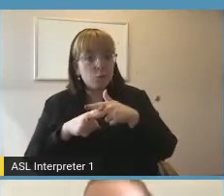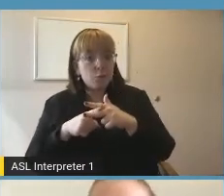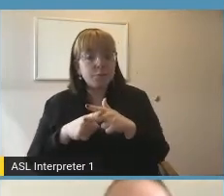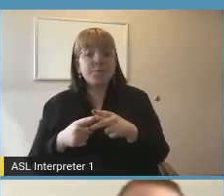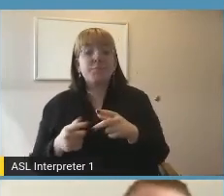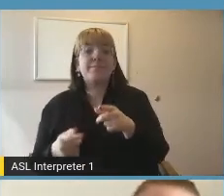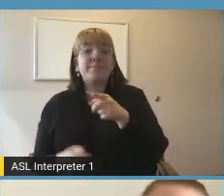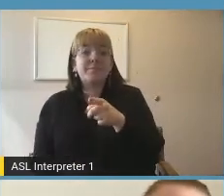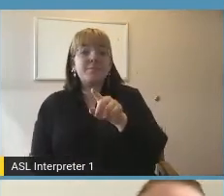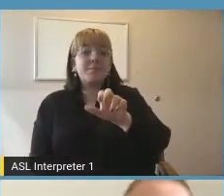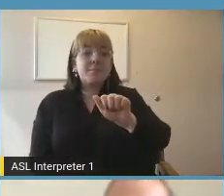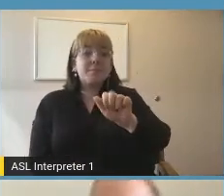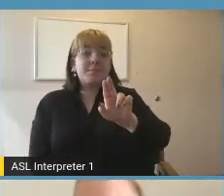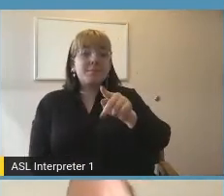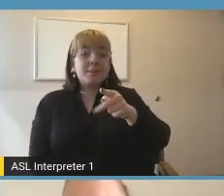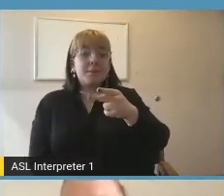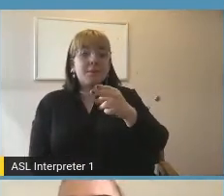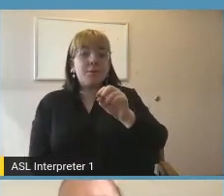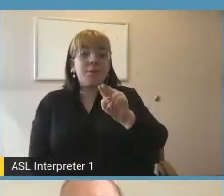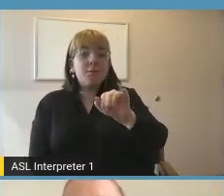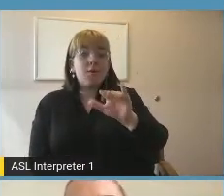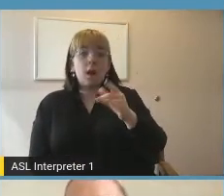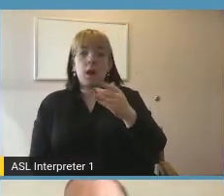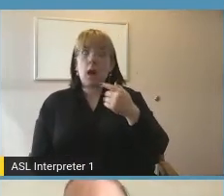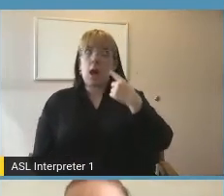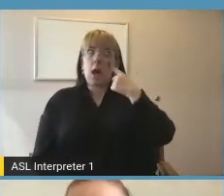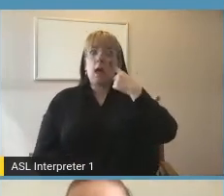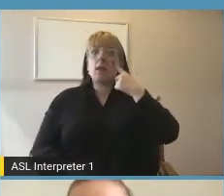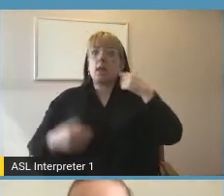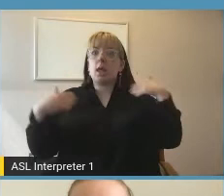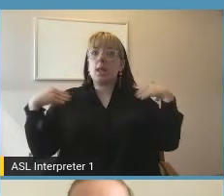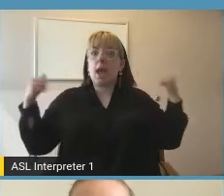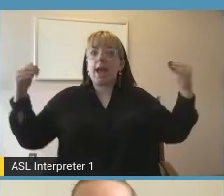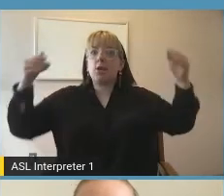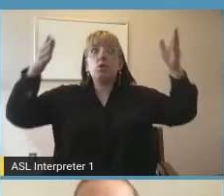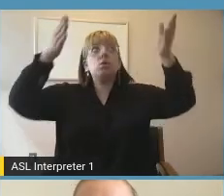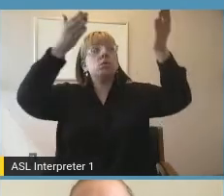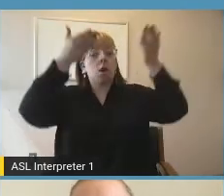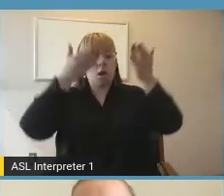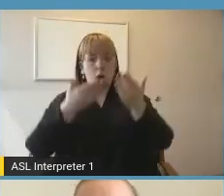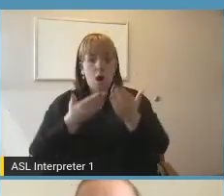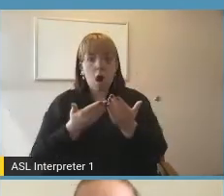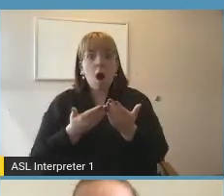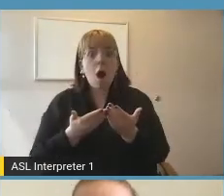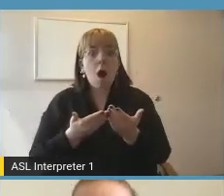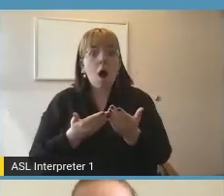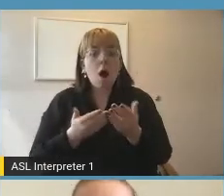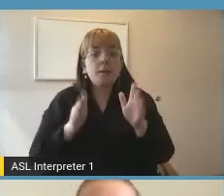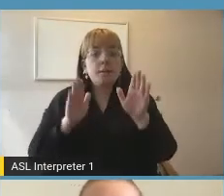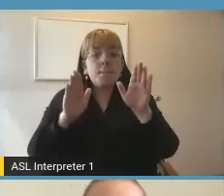sent by the angels to people who want to do podcasting without being audio engineers.